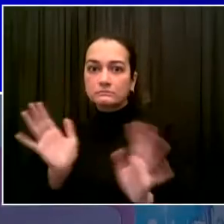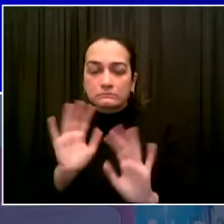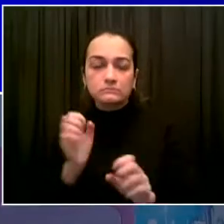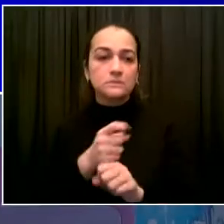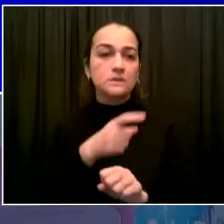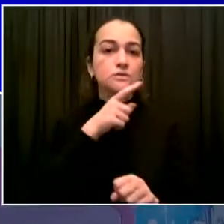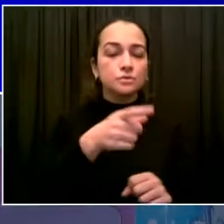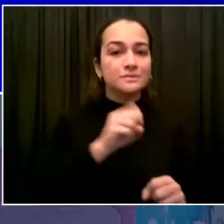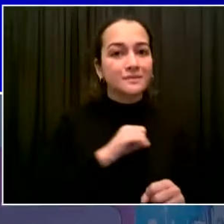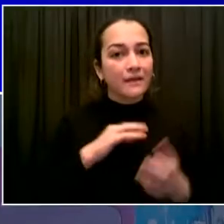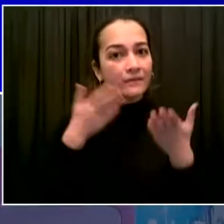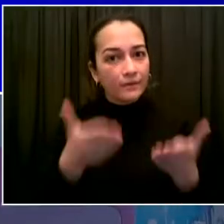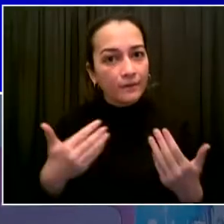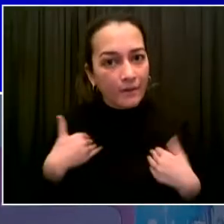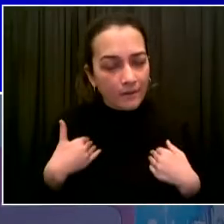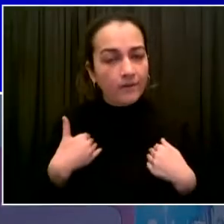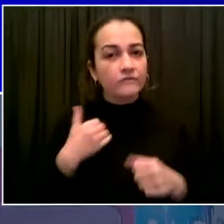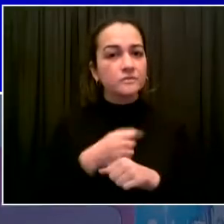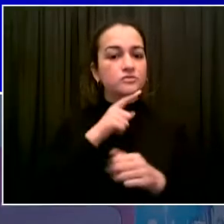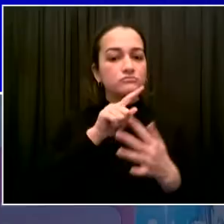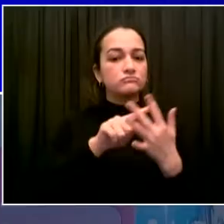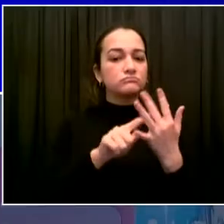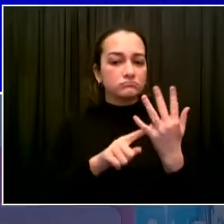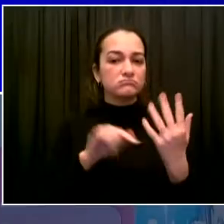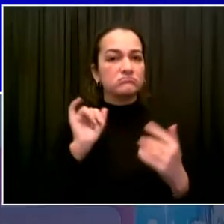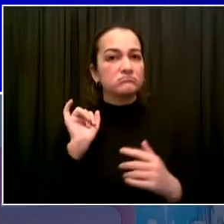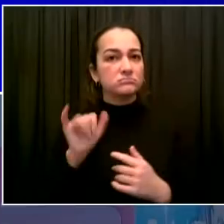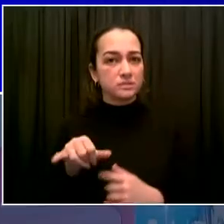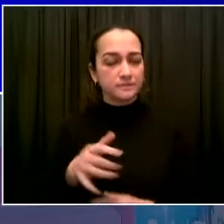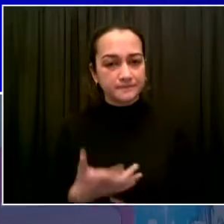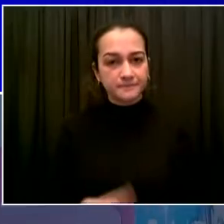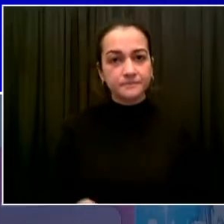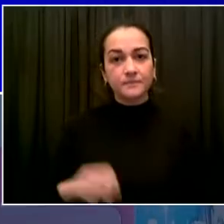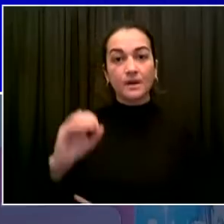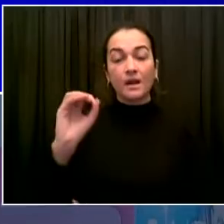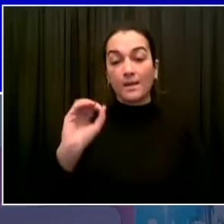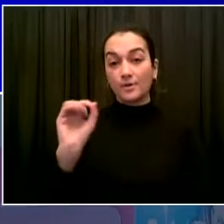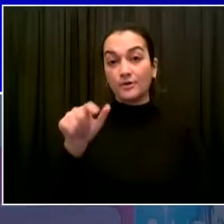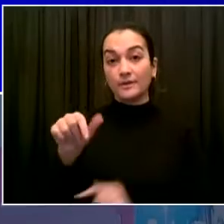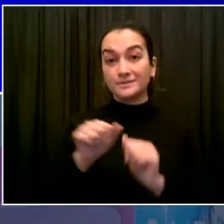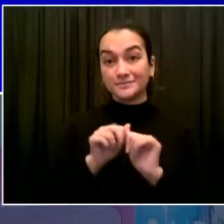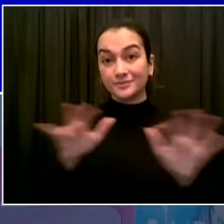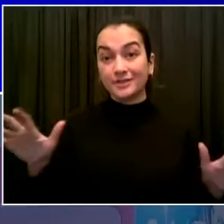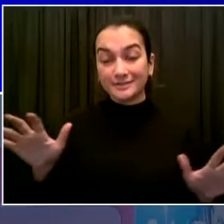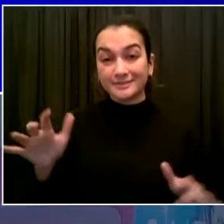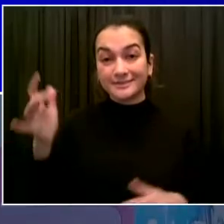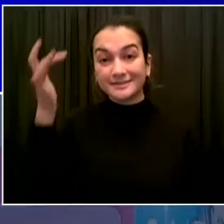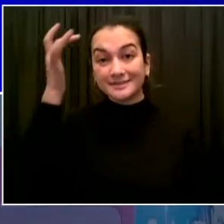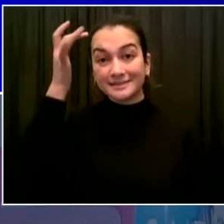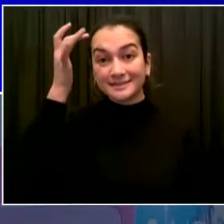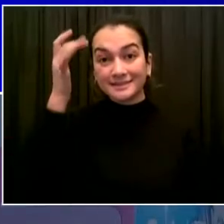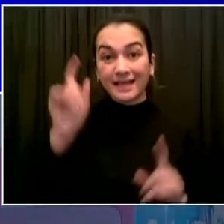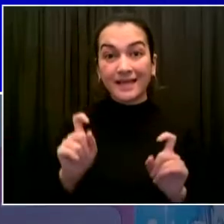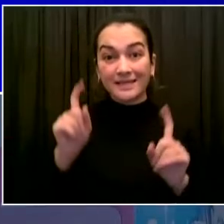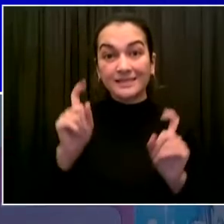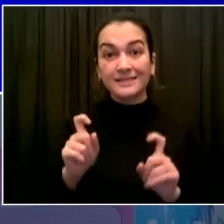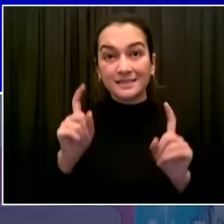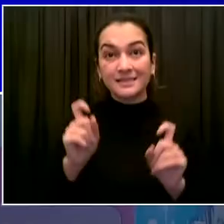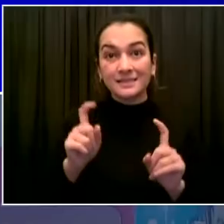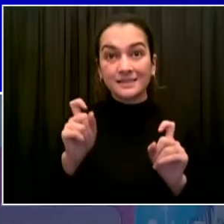THAT WE WANT TO AMKESU RE WE HAVE OUR EYES ON THEM EVERY DAY TO MAKE SURE THERE IS HIGH QUALITY AND CONSISTENCY AND THAT THE HOURS ARE AS STATED. WE ALSO KNOW THERE HAVE BEEN